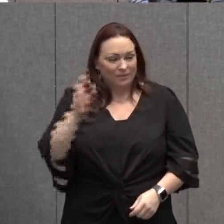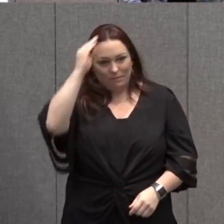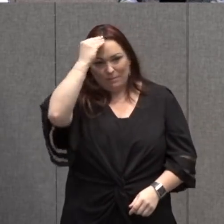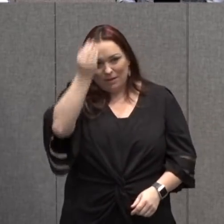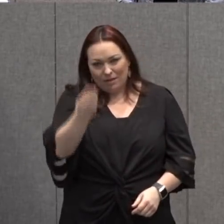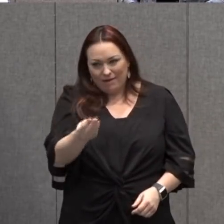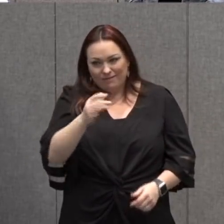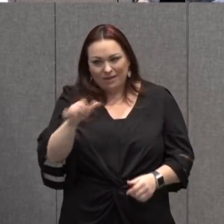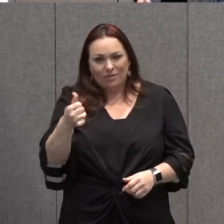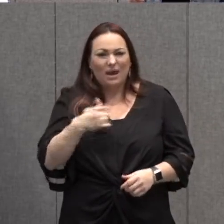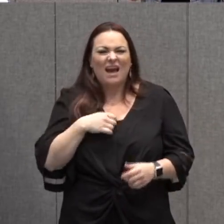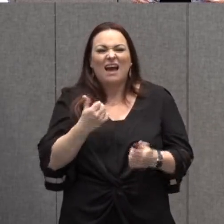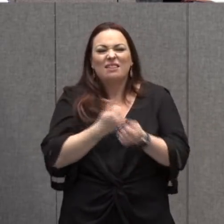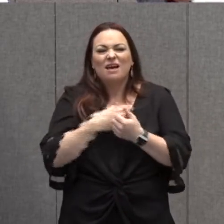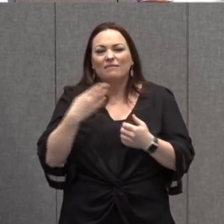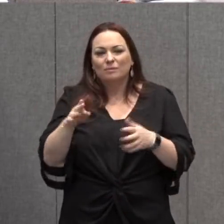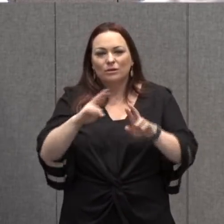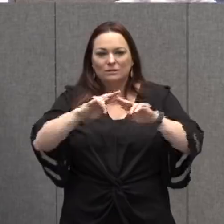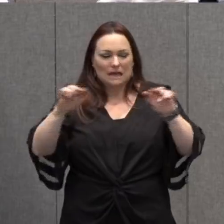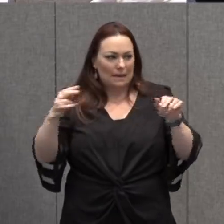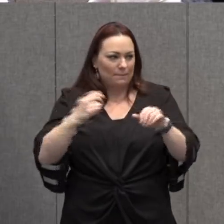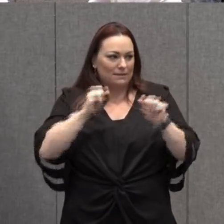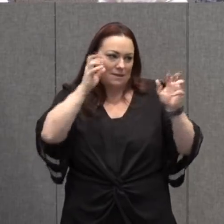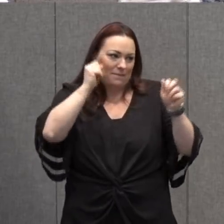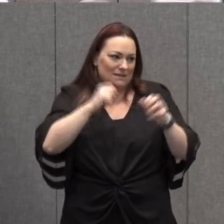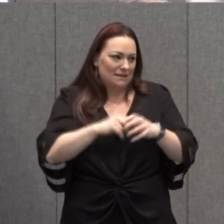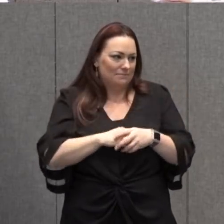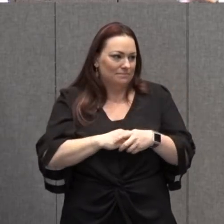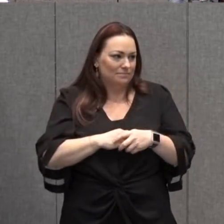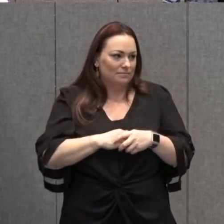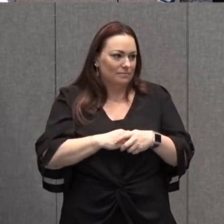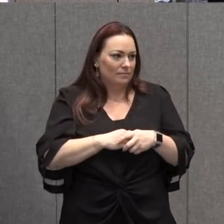I love blue tape, blue tape is amazing. All right, okay.